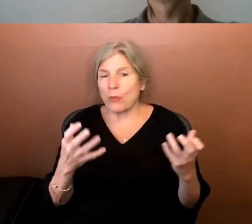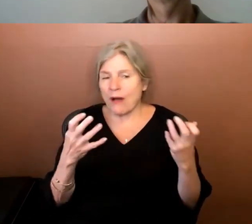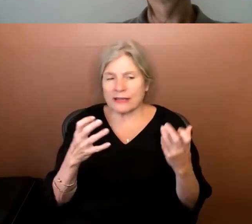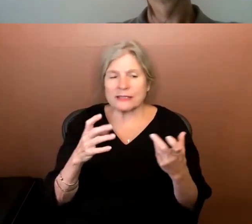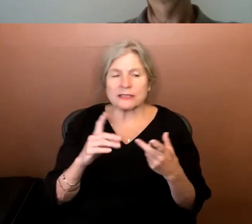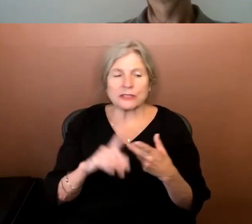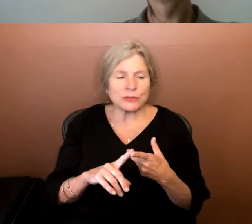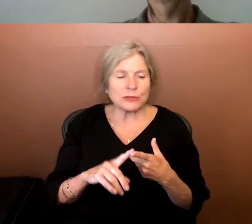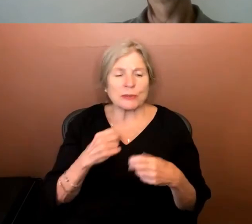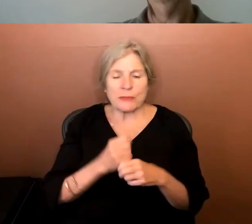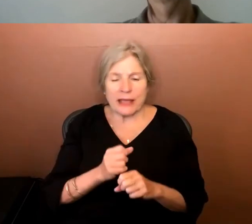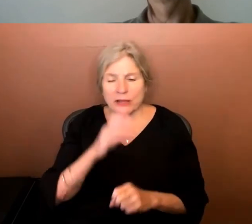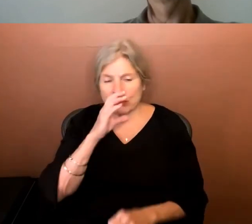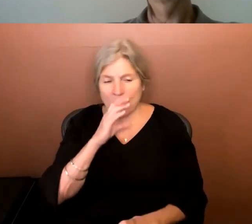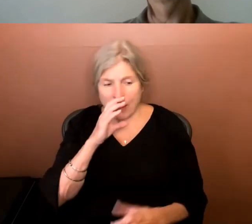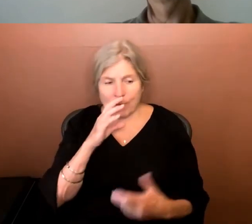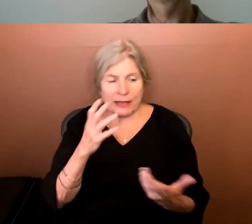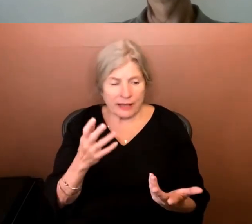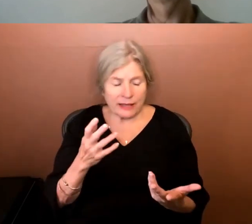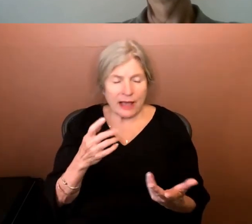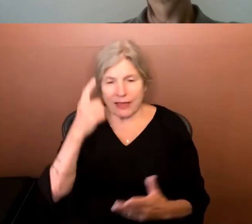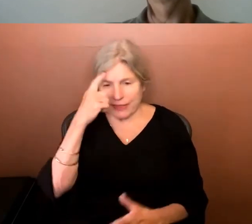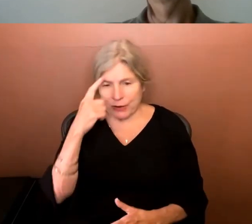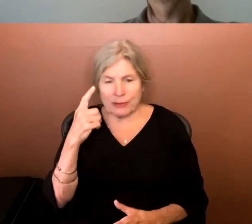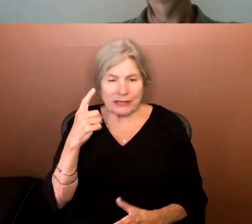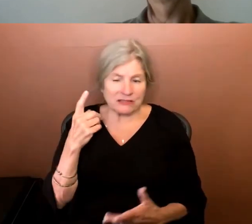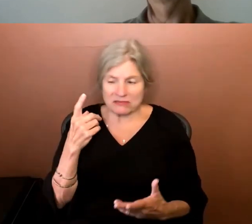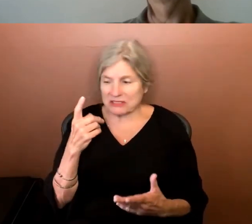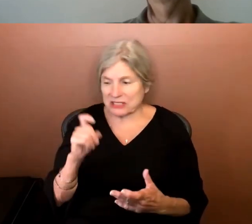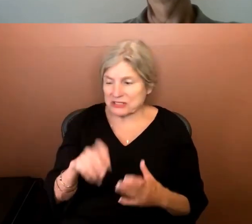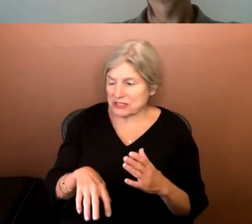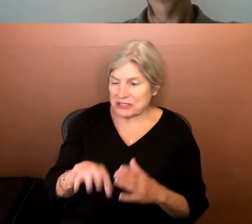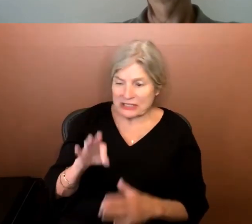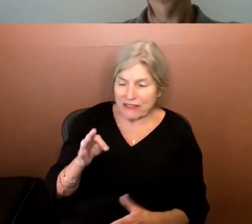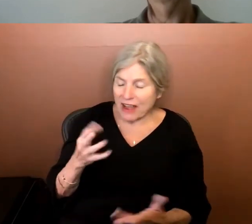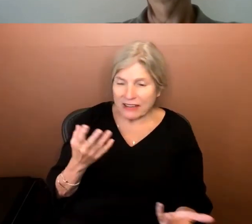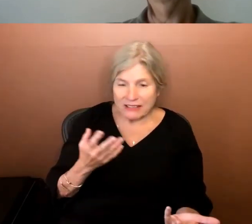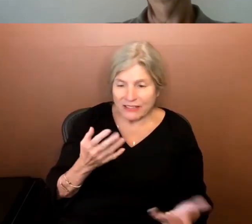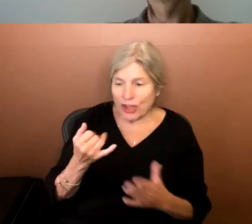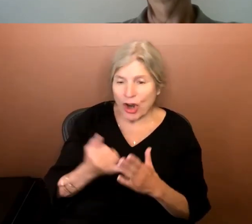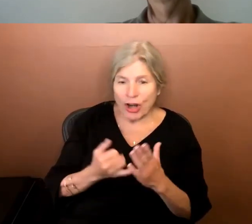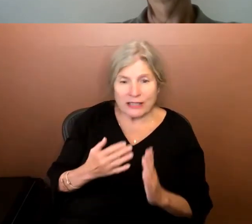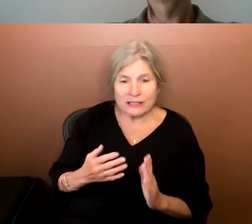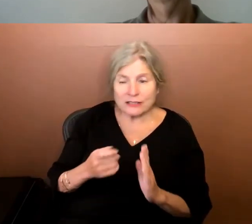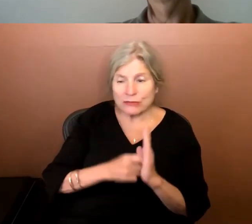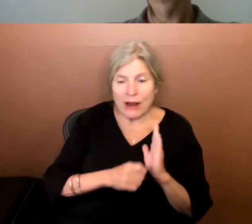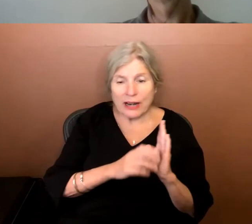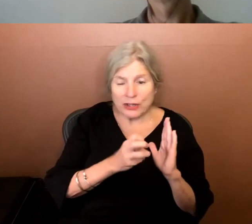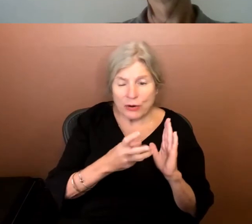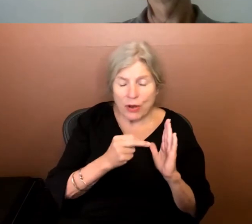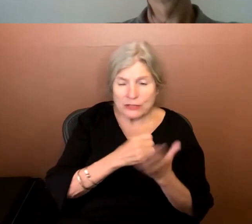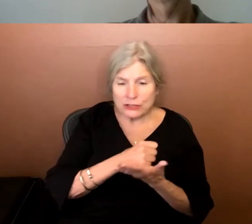make your comic, I think it would be a matter of finding an artist, writing your own scripts. It's very much